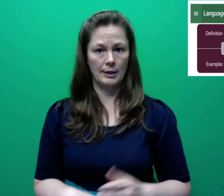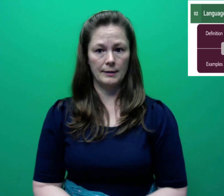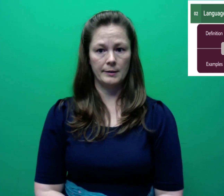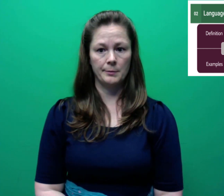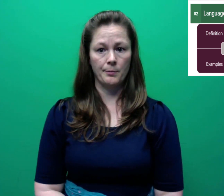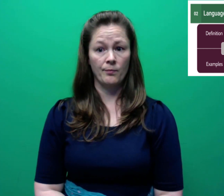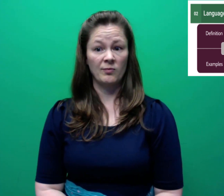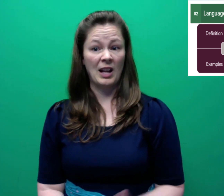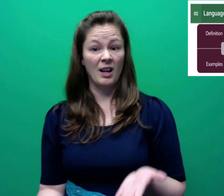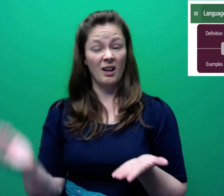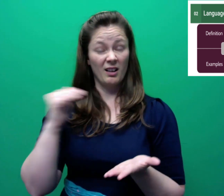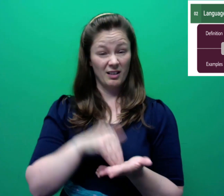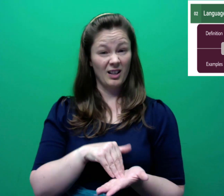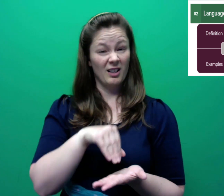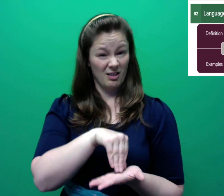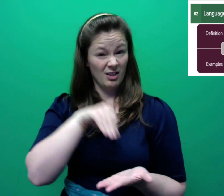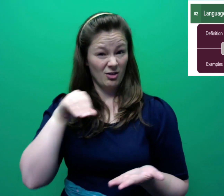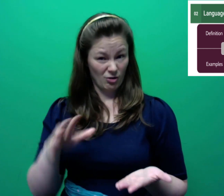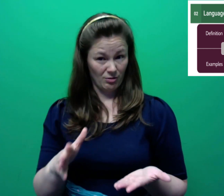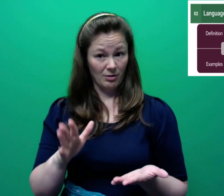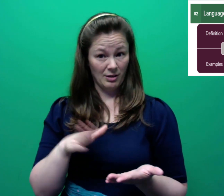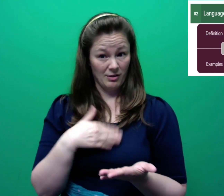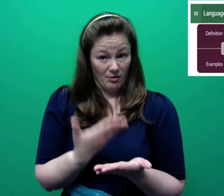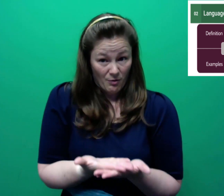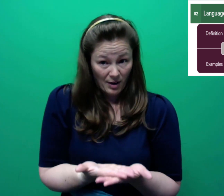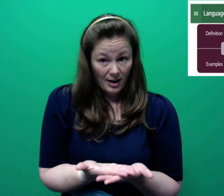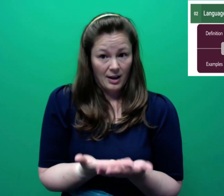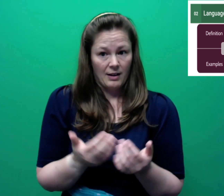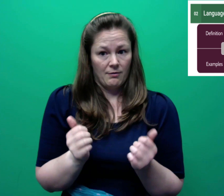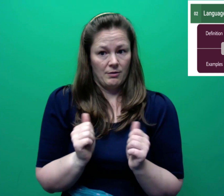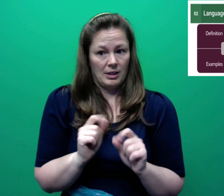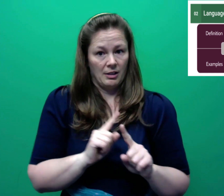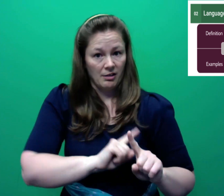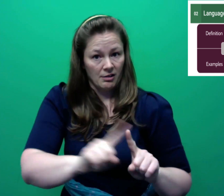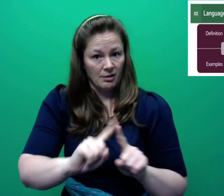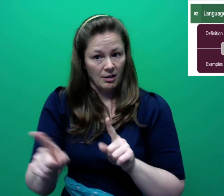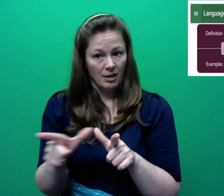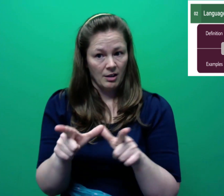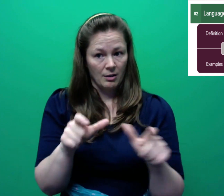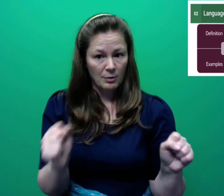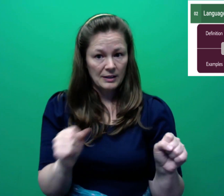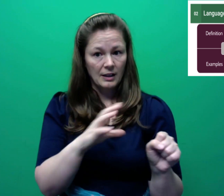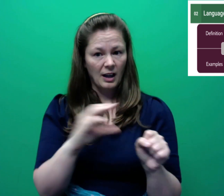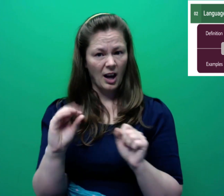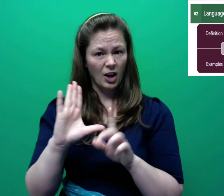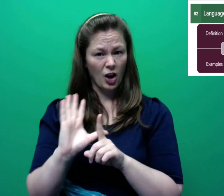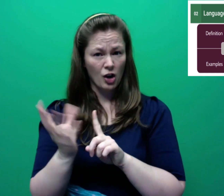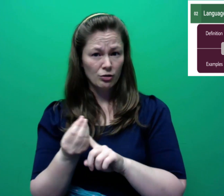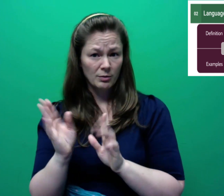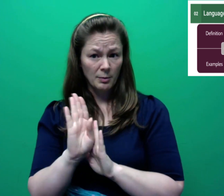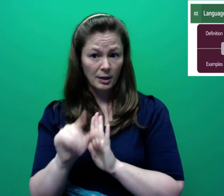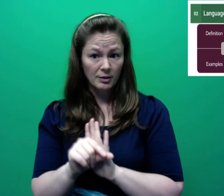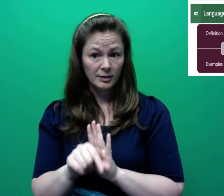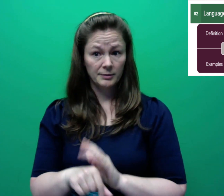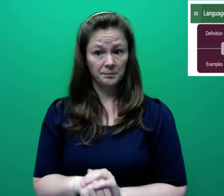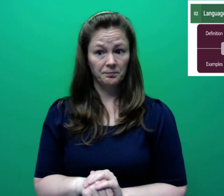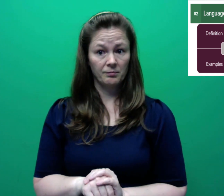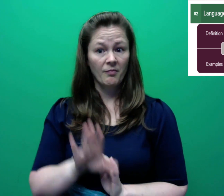ways for students. Again students arrive to classes with different linguistic and